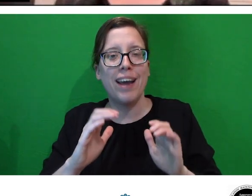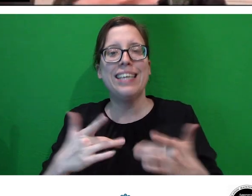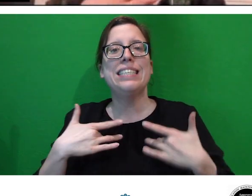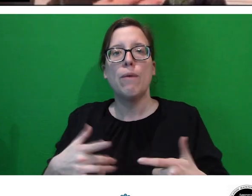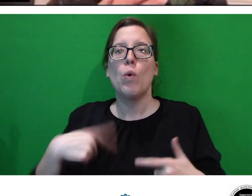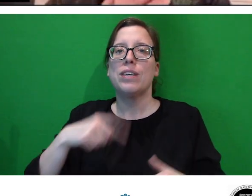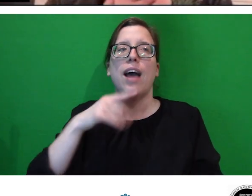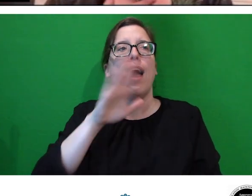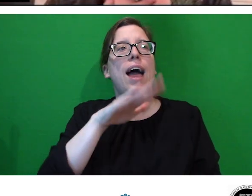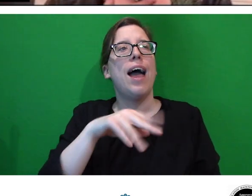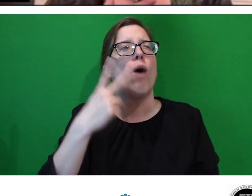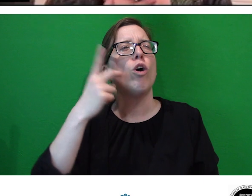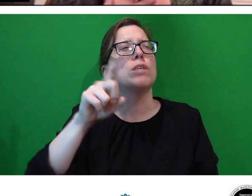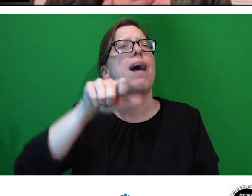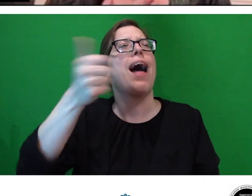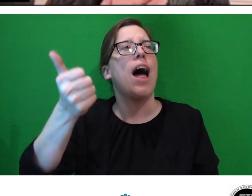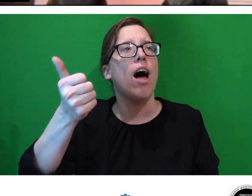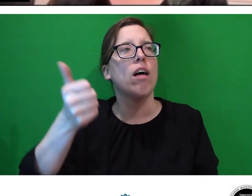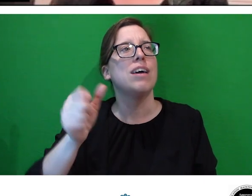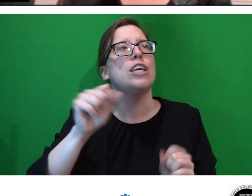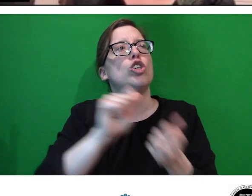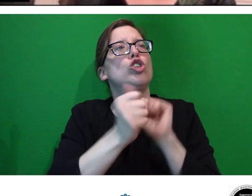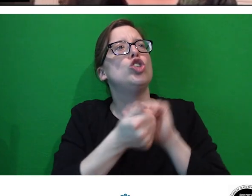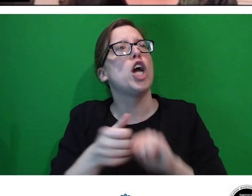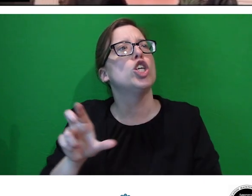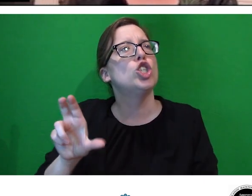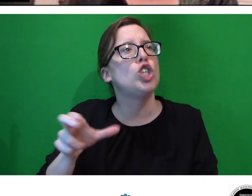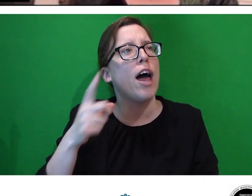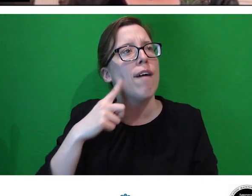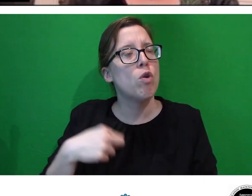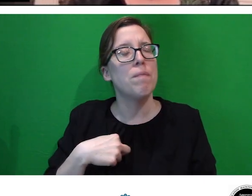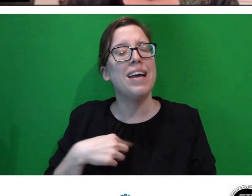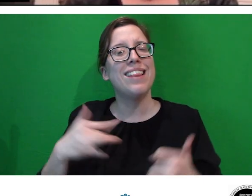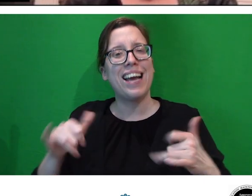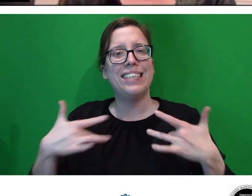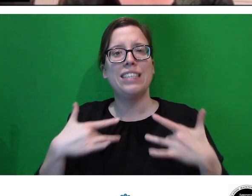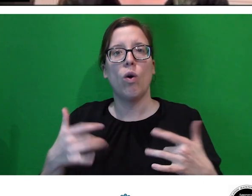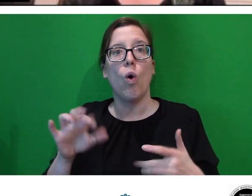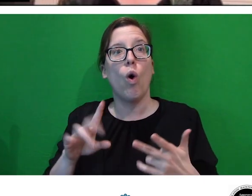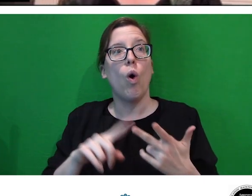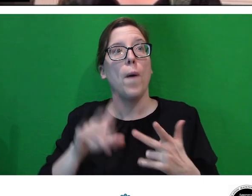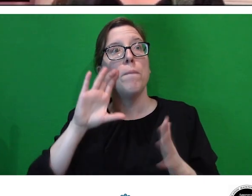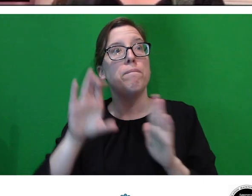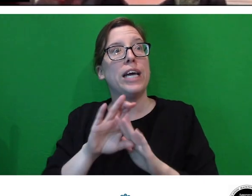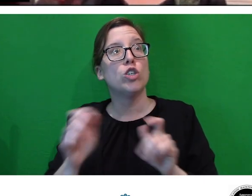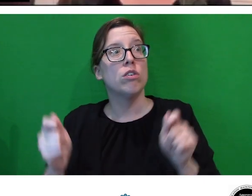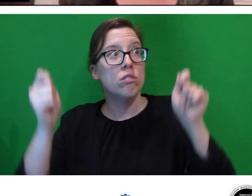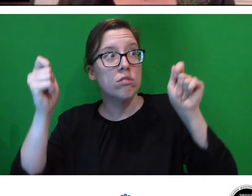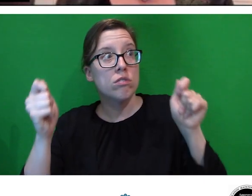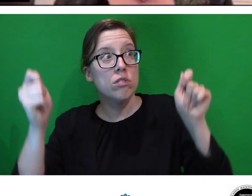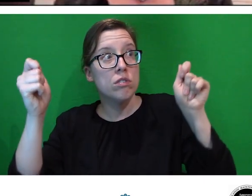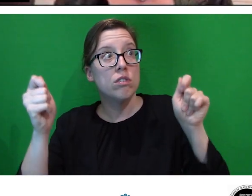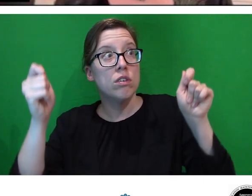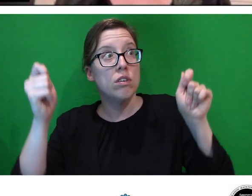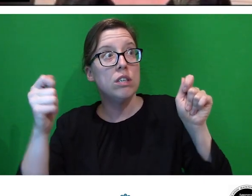I didn't know that. It's certainly not a conventional way, right? Conventionally, we say, "Hey, can we watch something else?